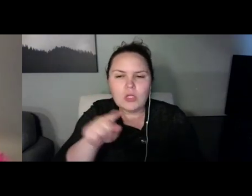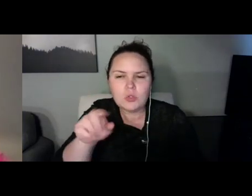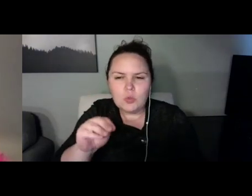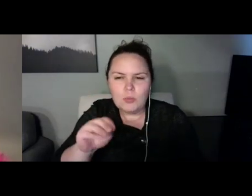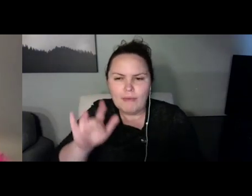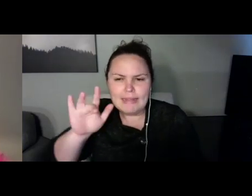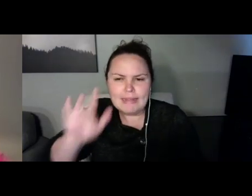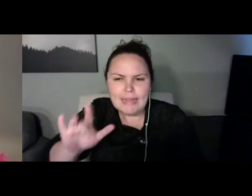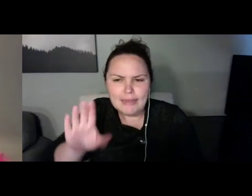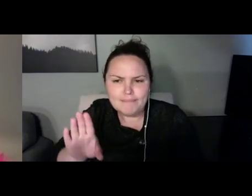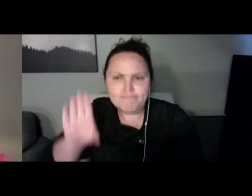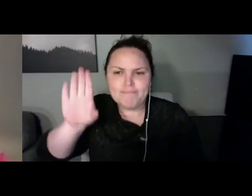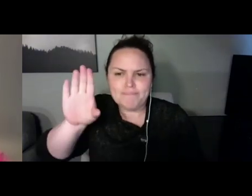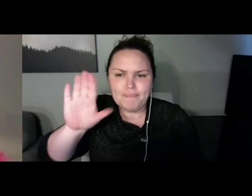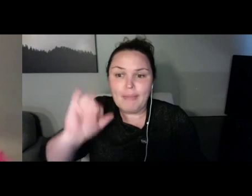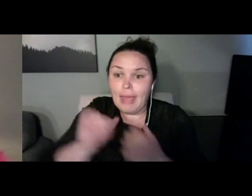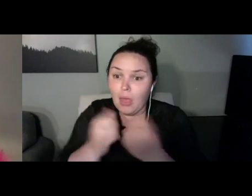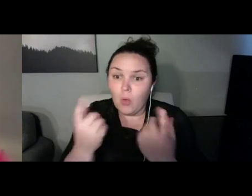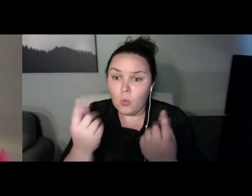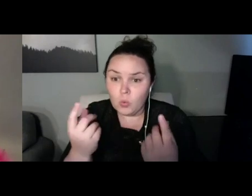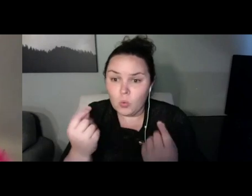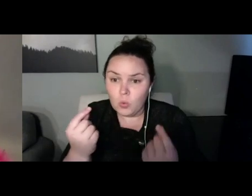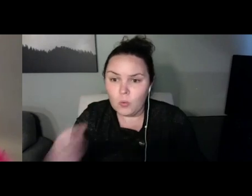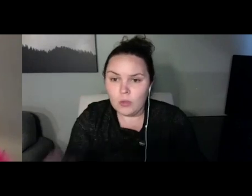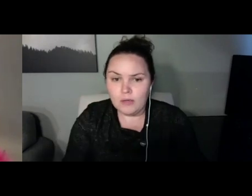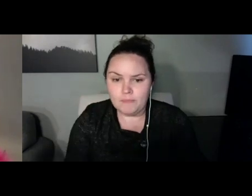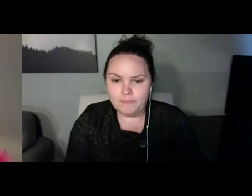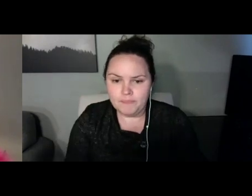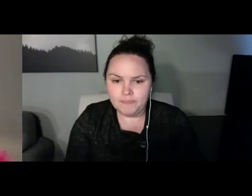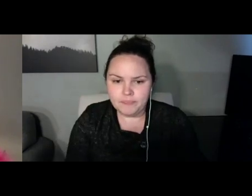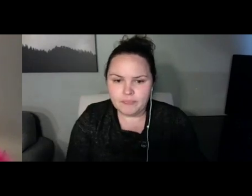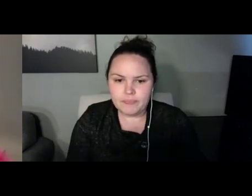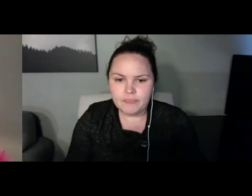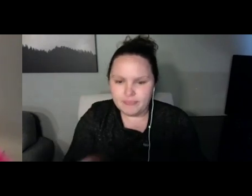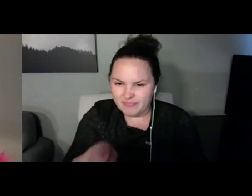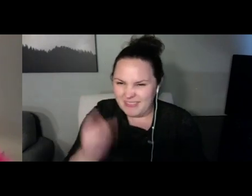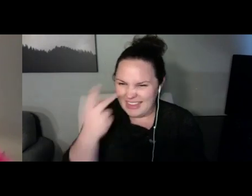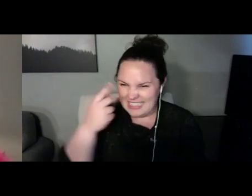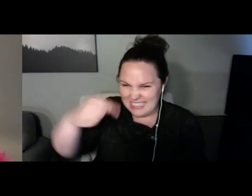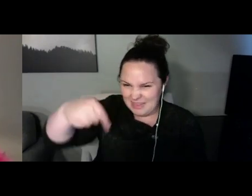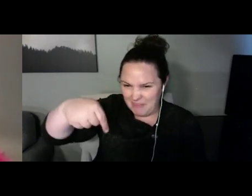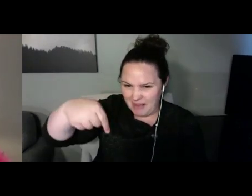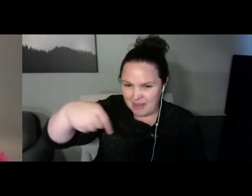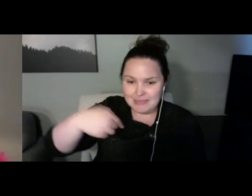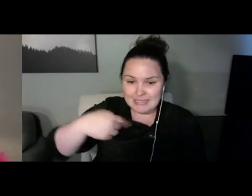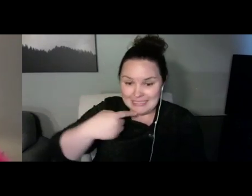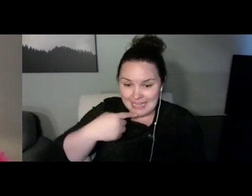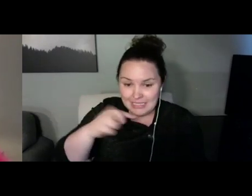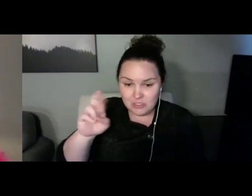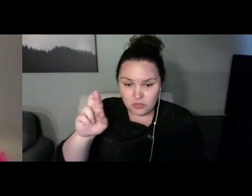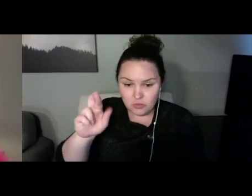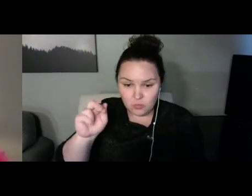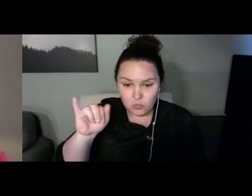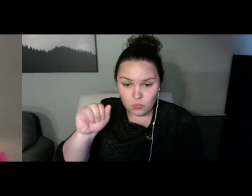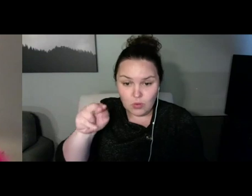And you can do that by either pressing the raise a hand button on the bottom of the screen,